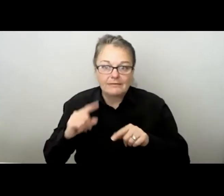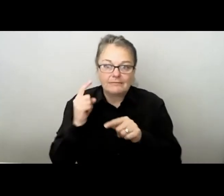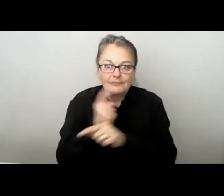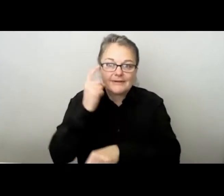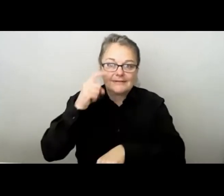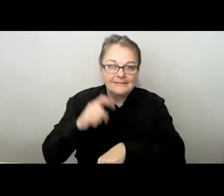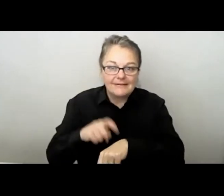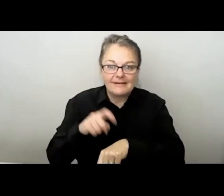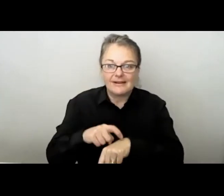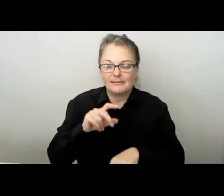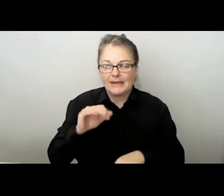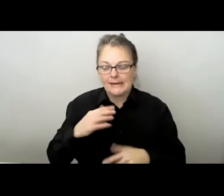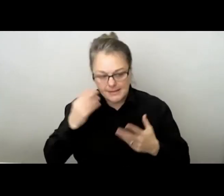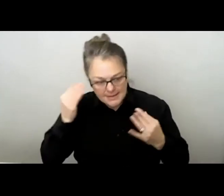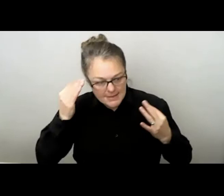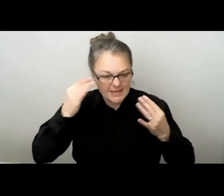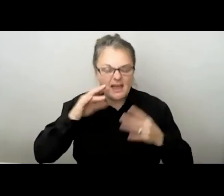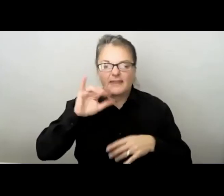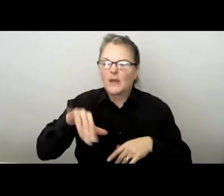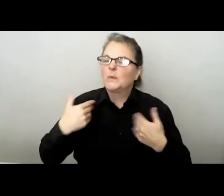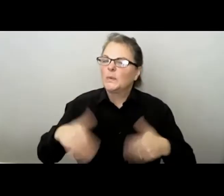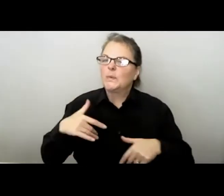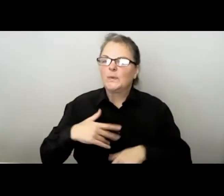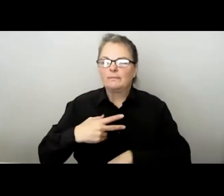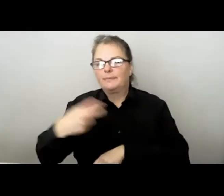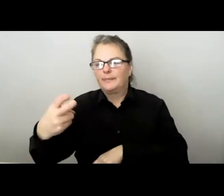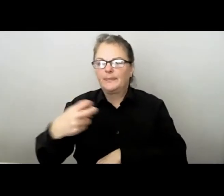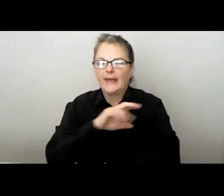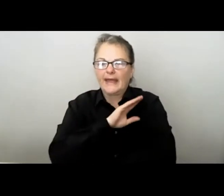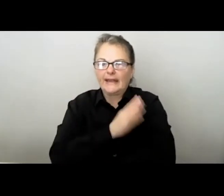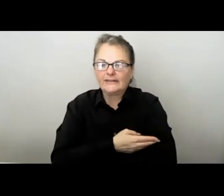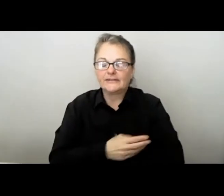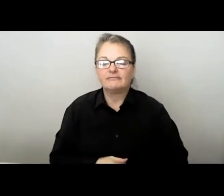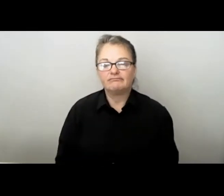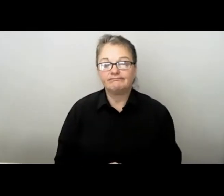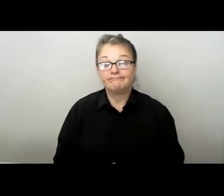WE LEARNED THAT THERE NEEDS TO BE MORE EDUCATION FOR WOMEN WITH DISABILITIES AND DEAF WOMEN